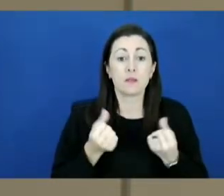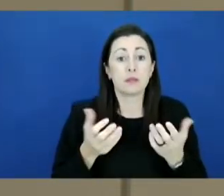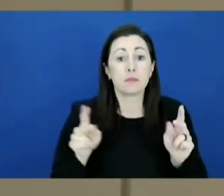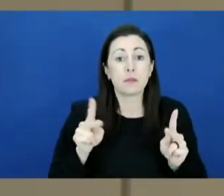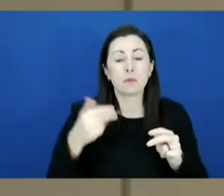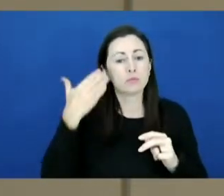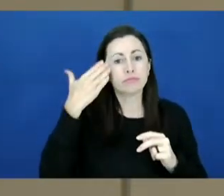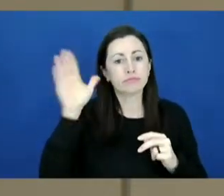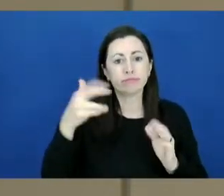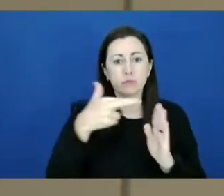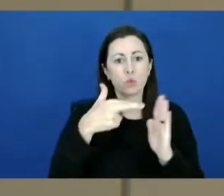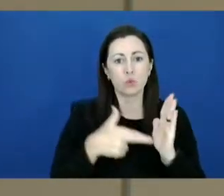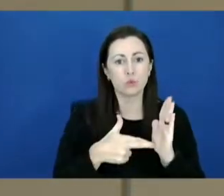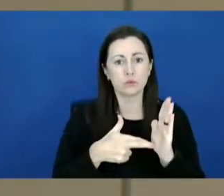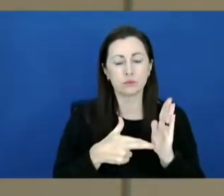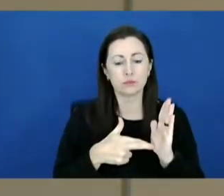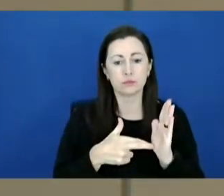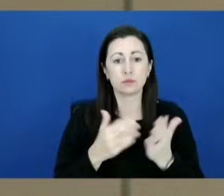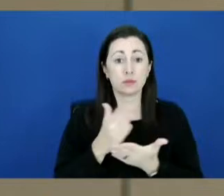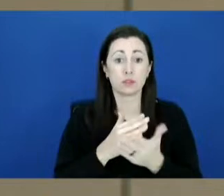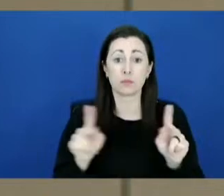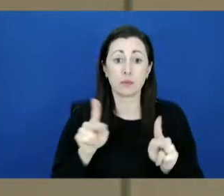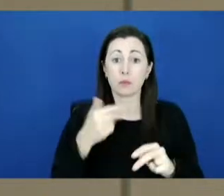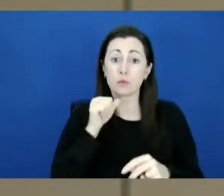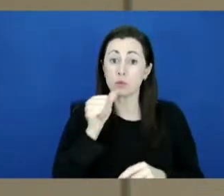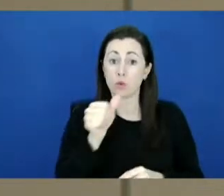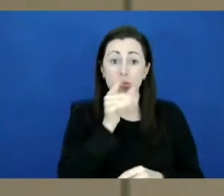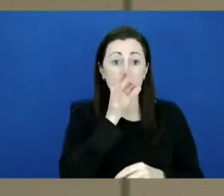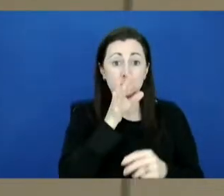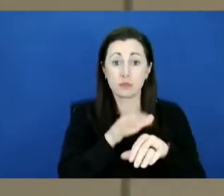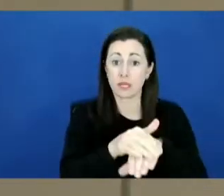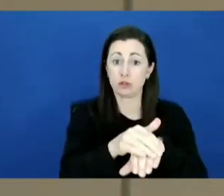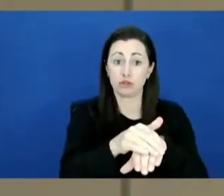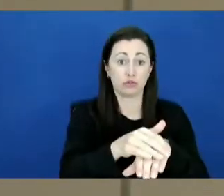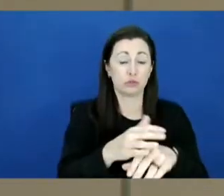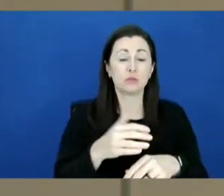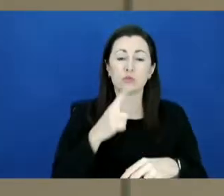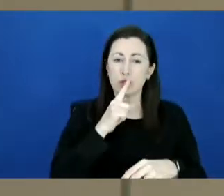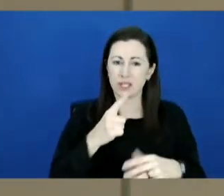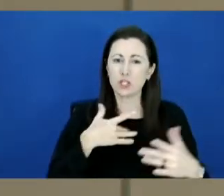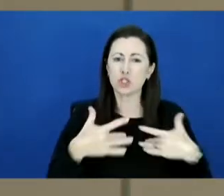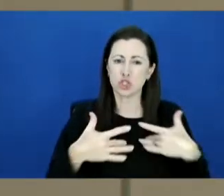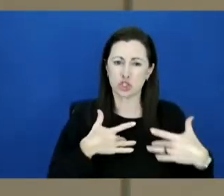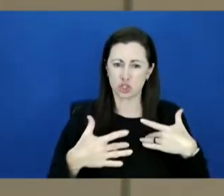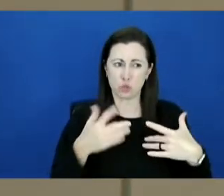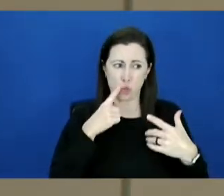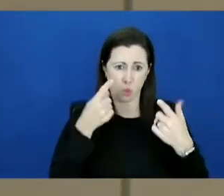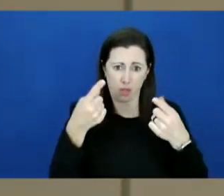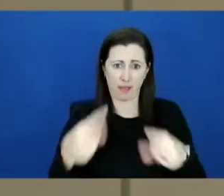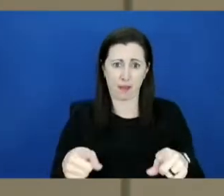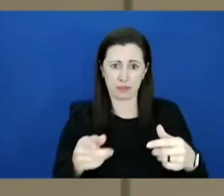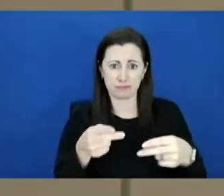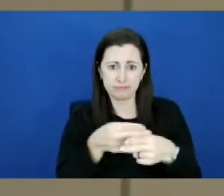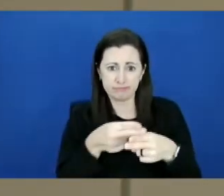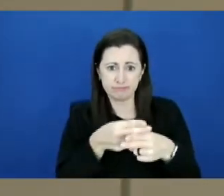BECAUSE A LOT OF PEOPLE DON'T KNOW THE RULES.